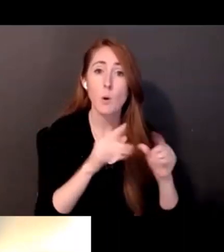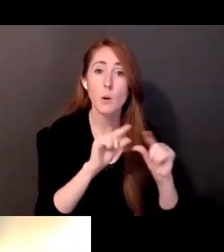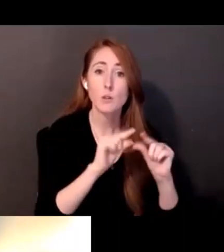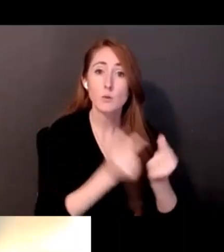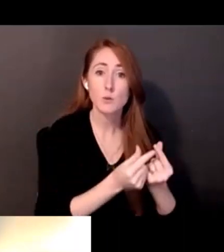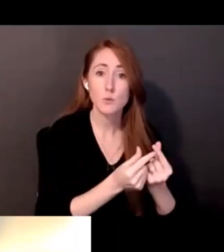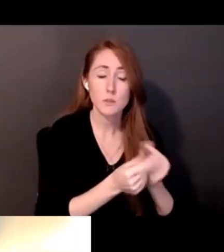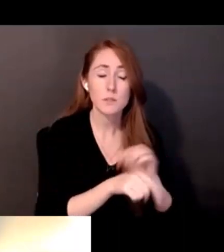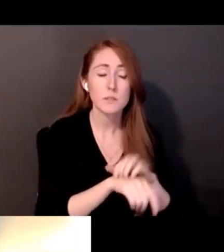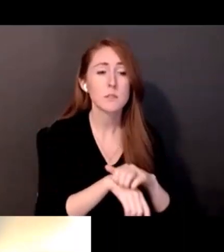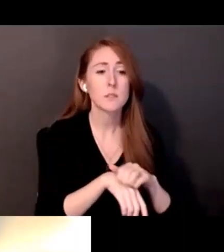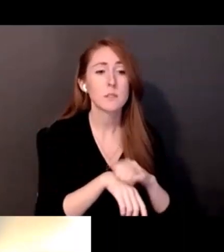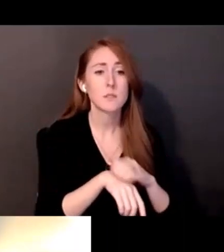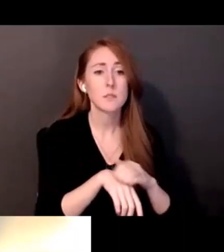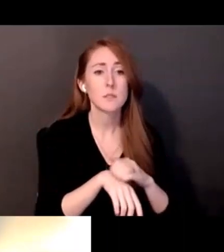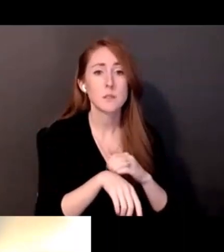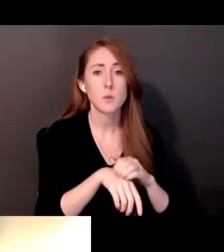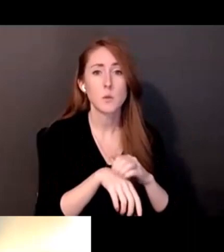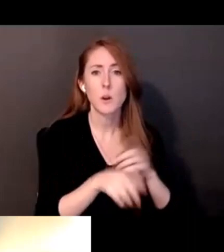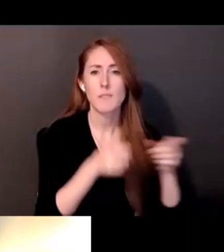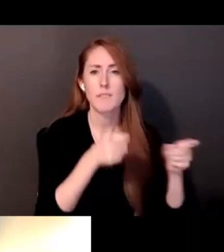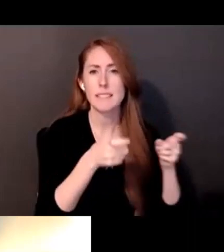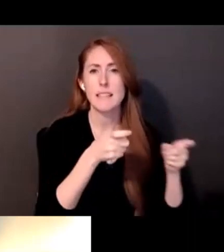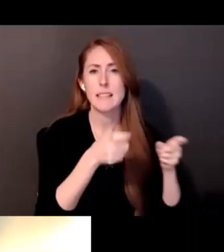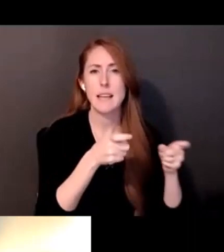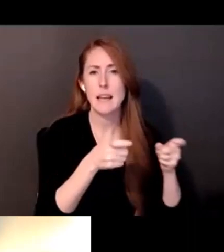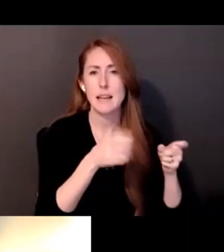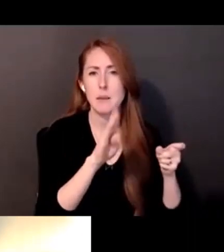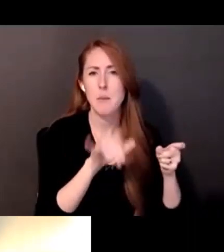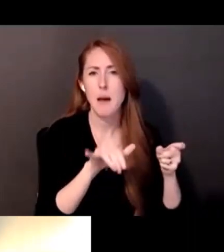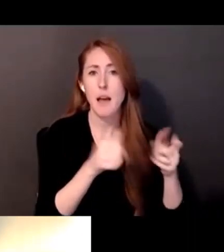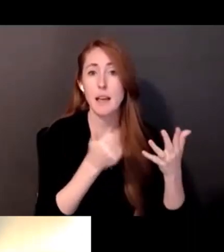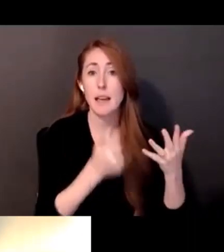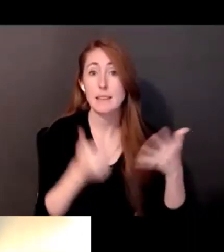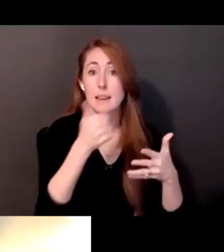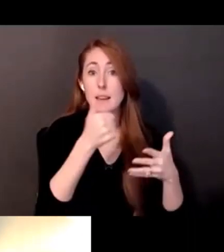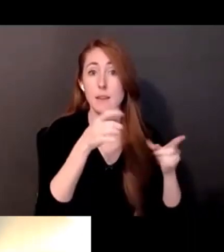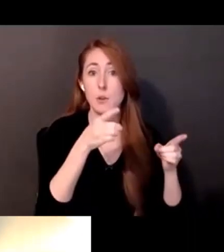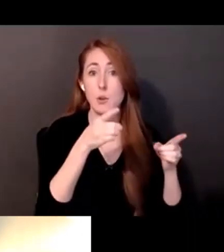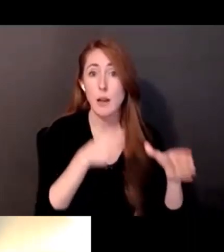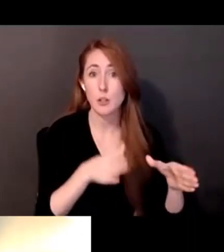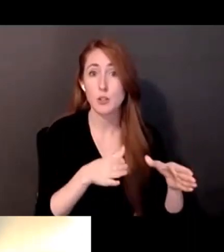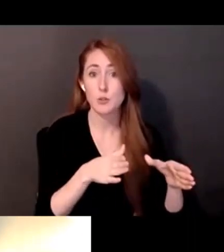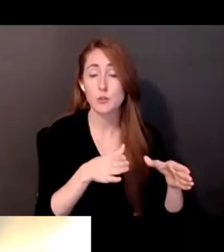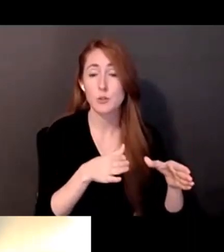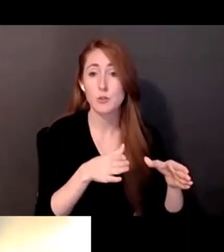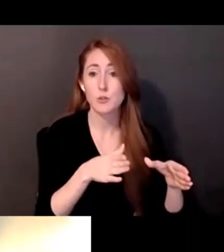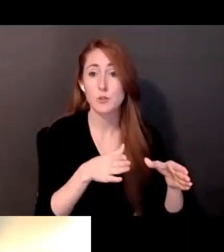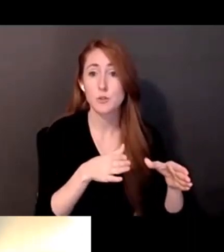by executive directors that were part of the research team.